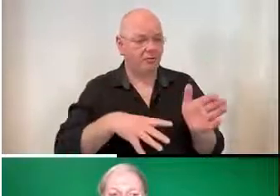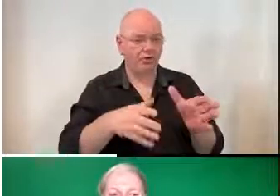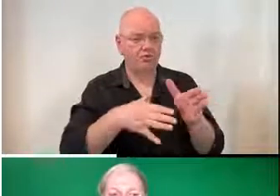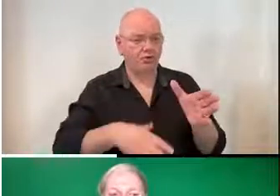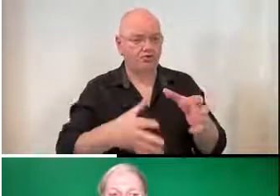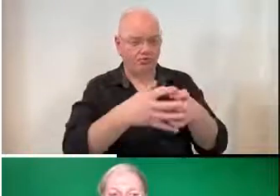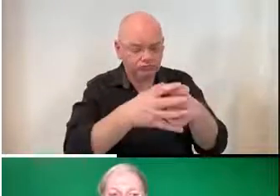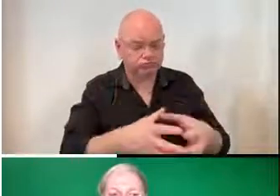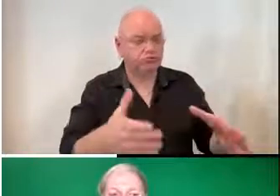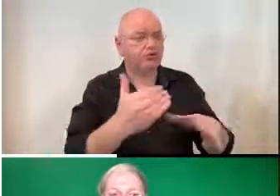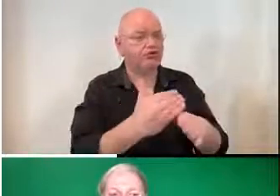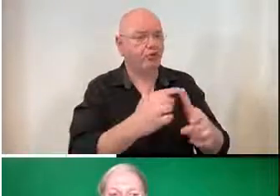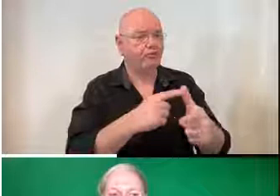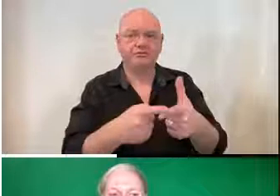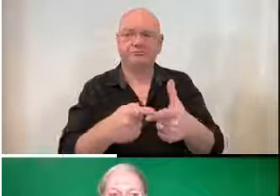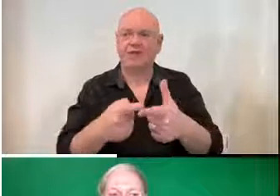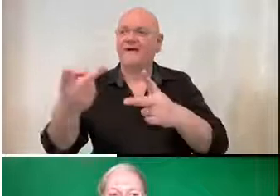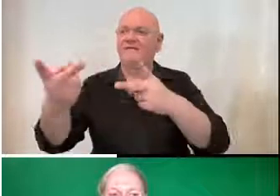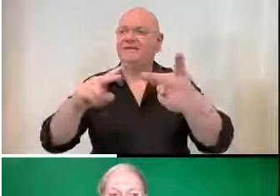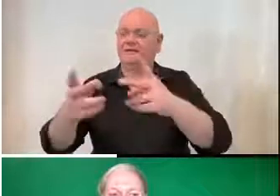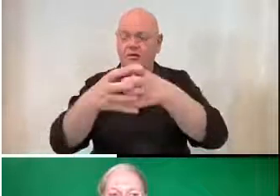perhaps, shown to be too slow and they're increasingly